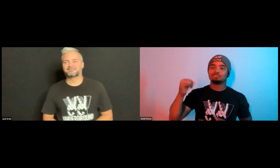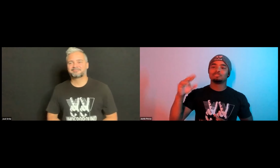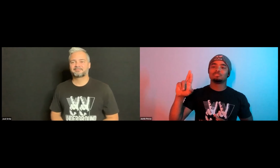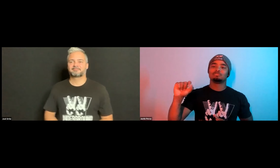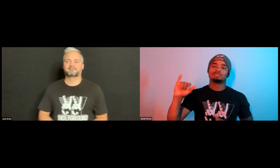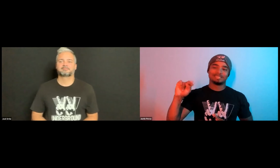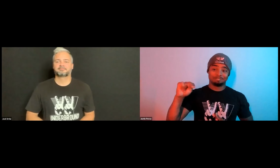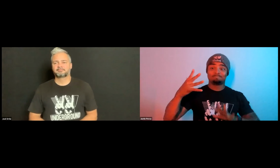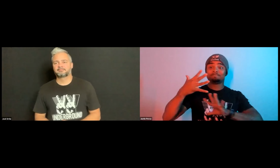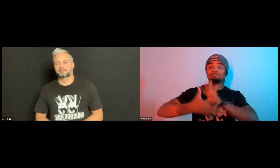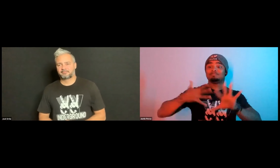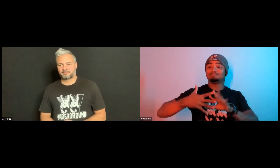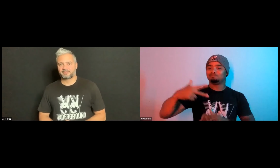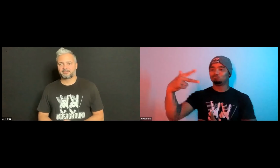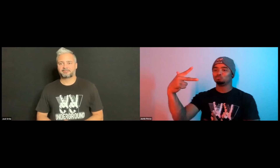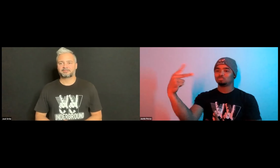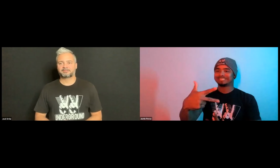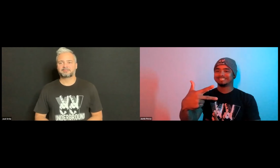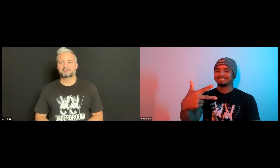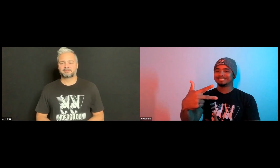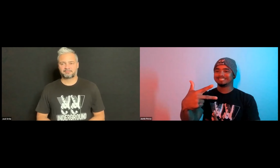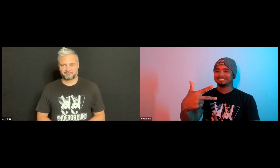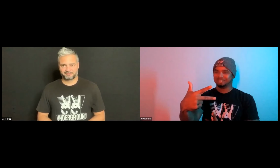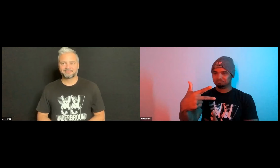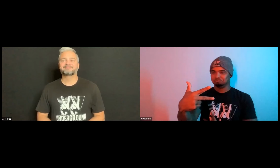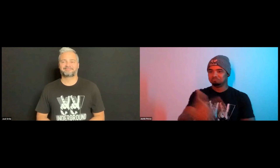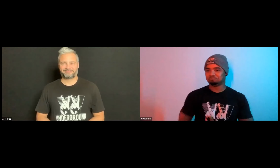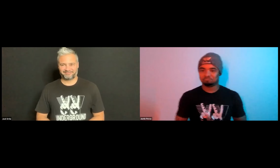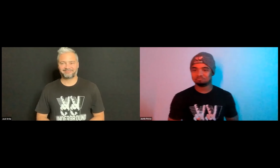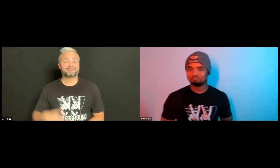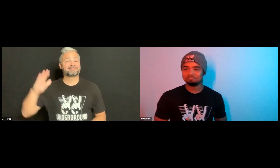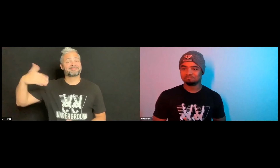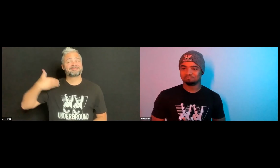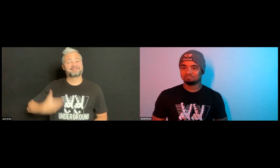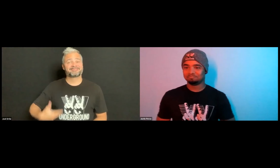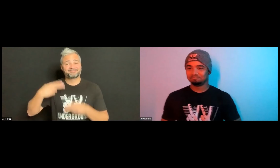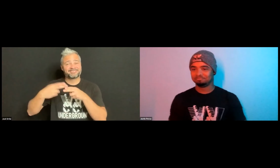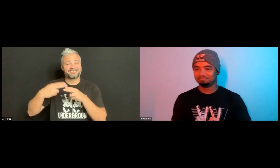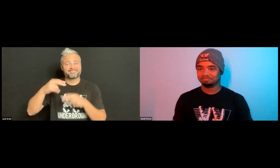Now, this is Justin speaking. And here is my sign.